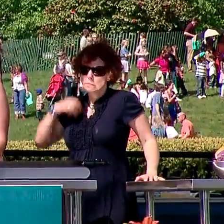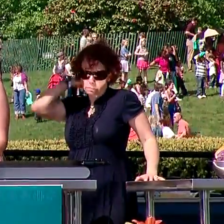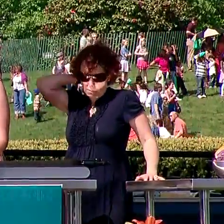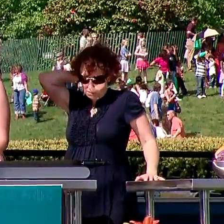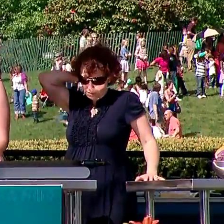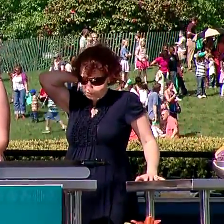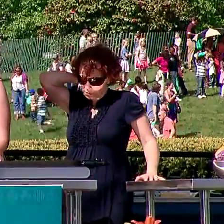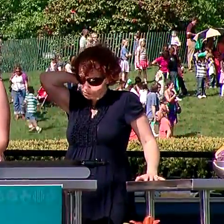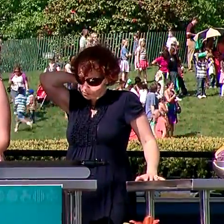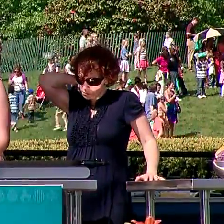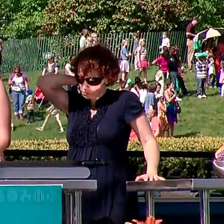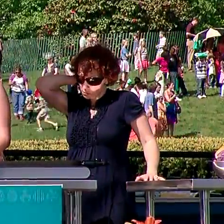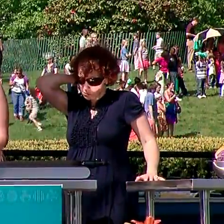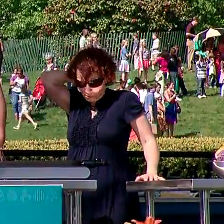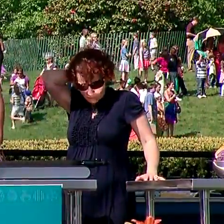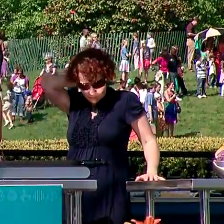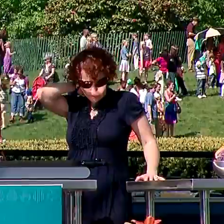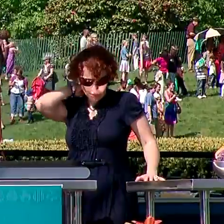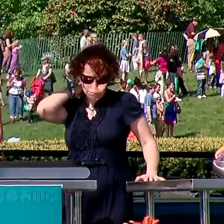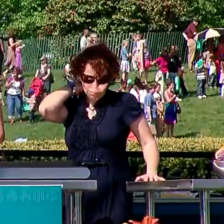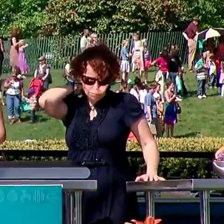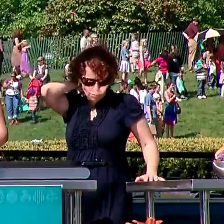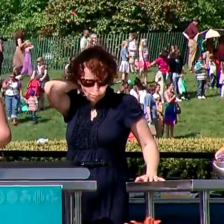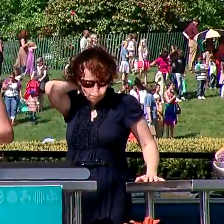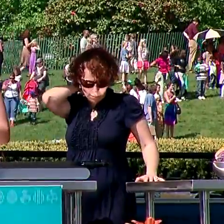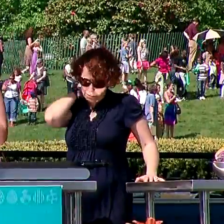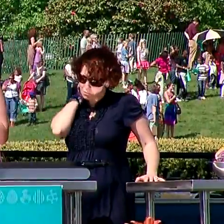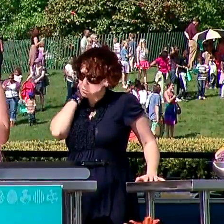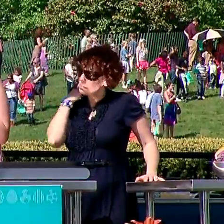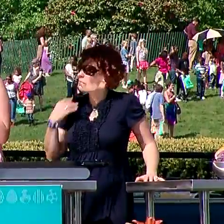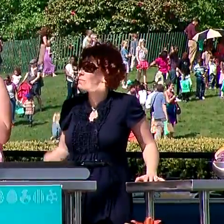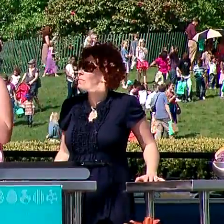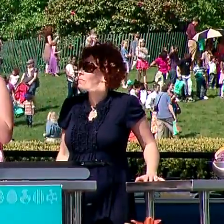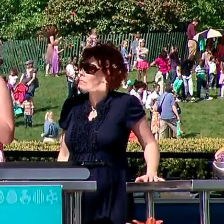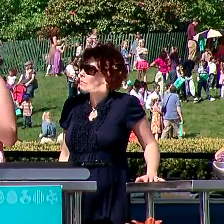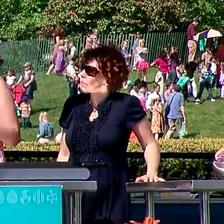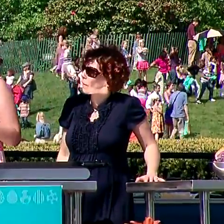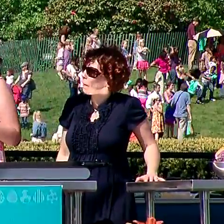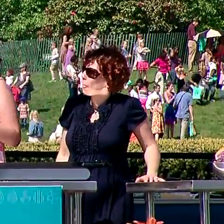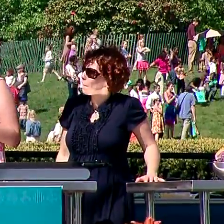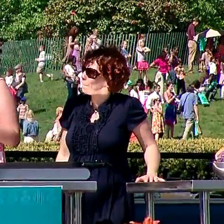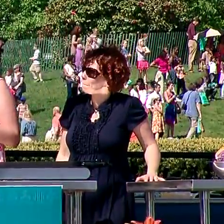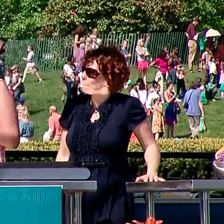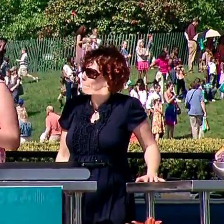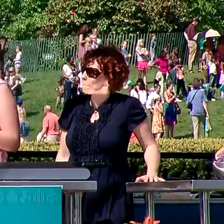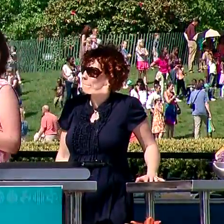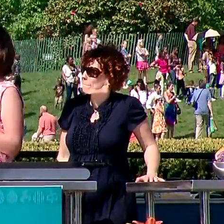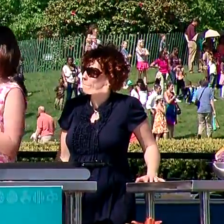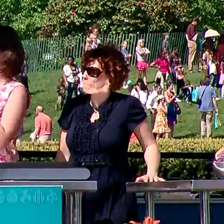Carla Hall: Perfect. Child: Awesome.